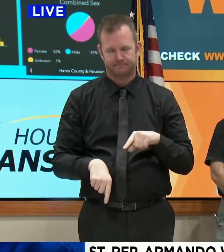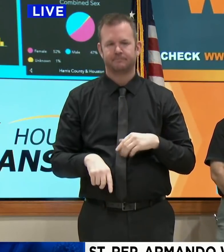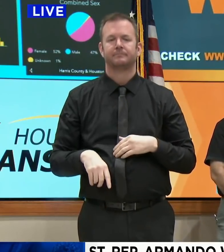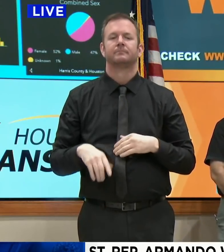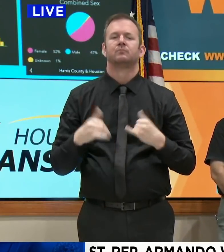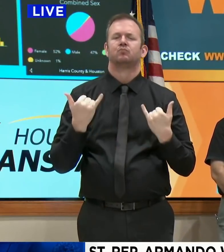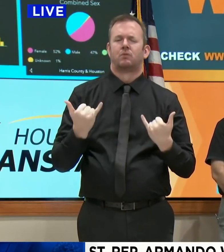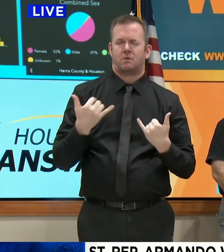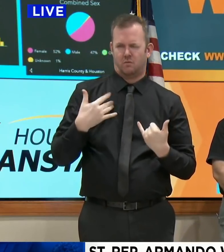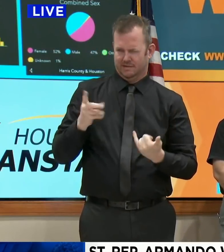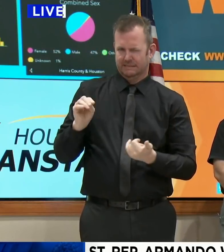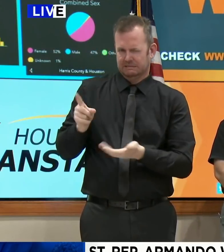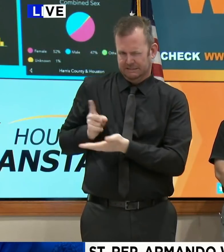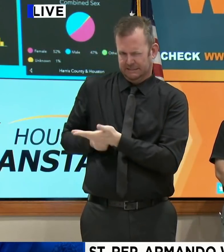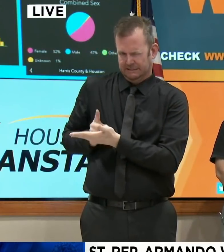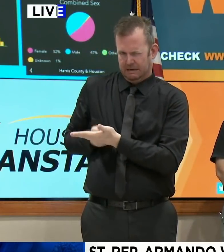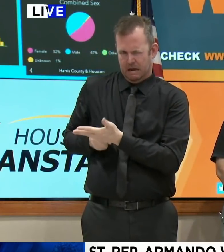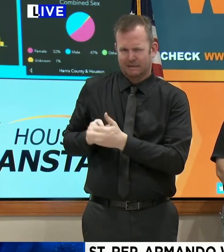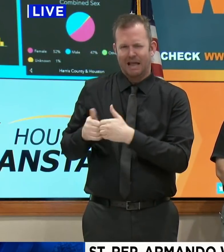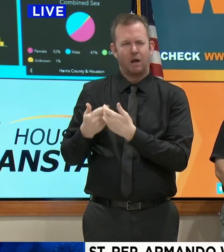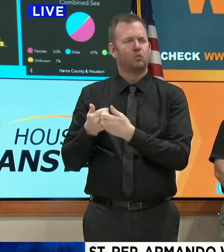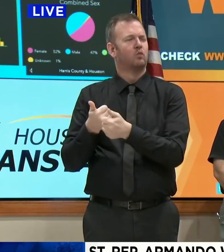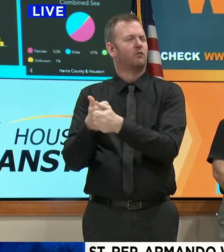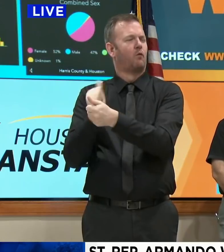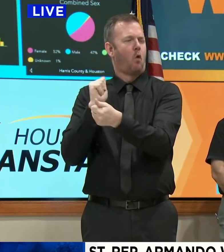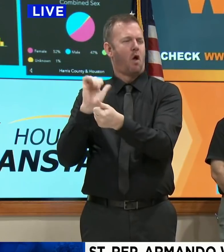we won’t be able to reopen mass gatherings Once it’s going mass gatherings Once it’s going to have to be a phased approach